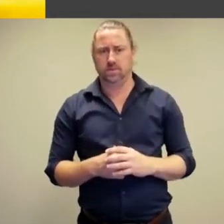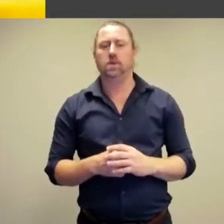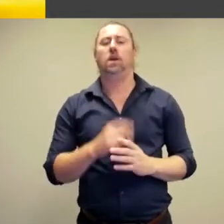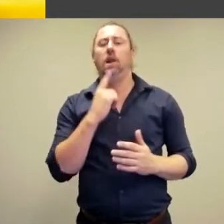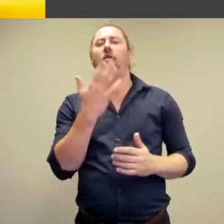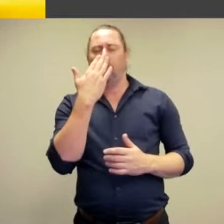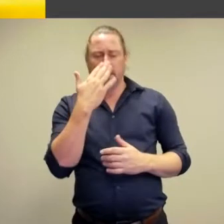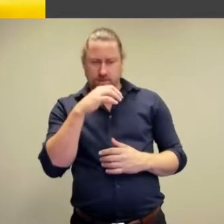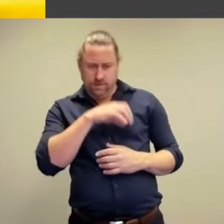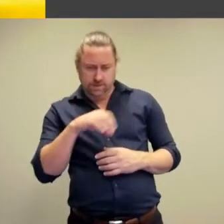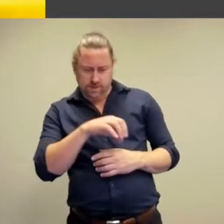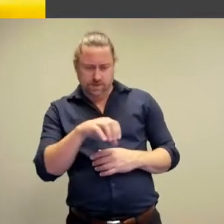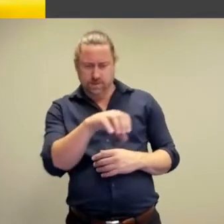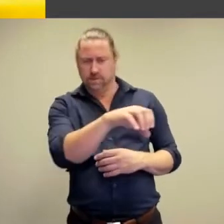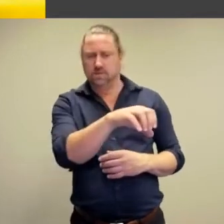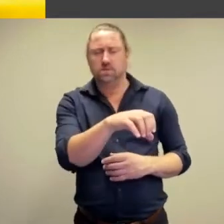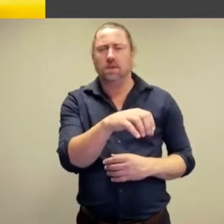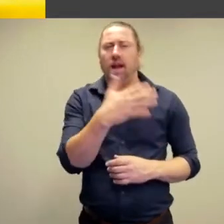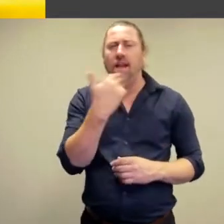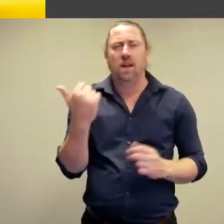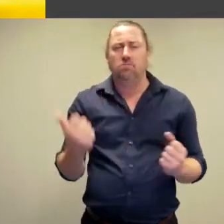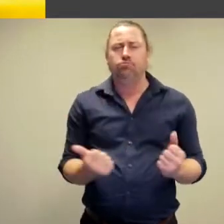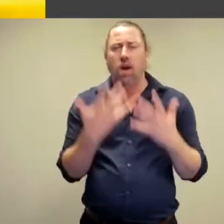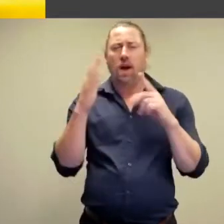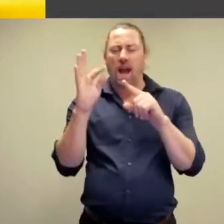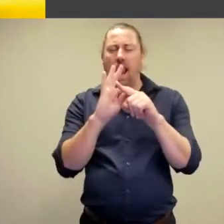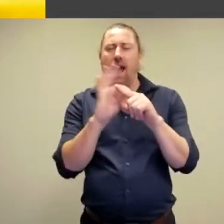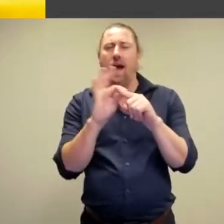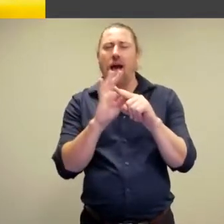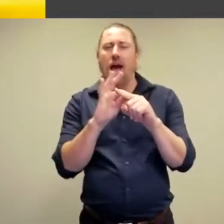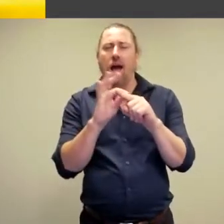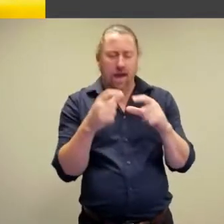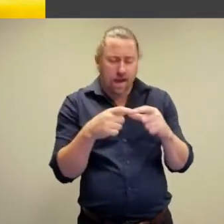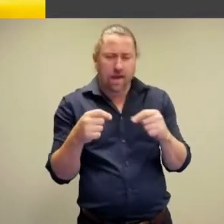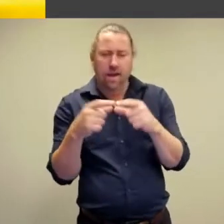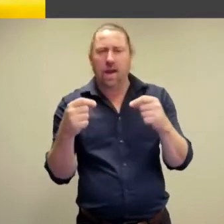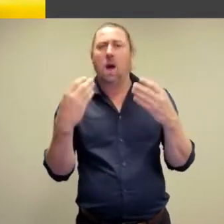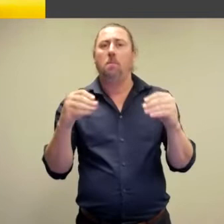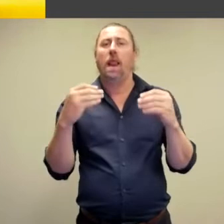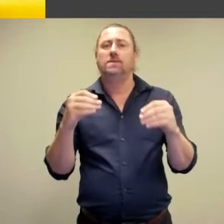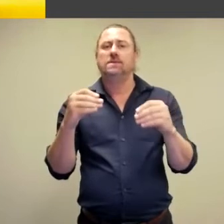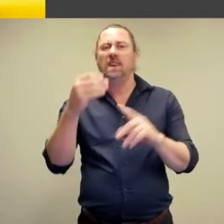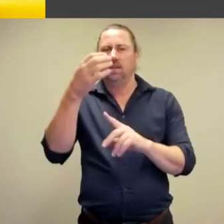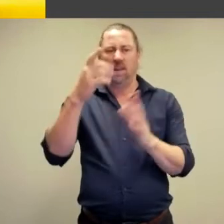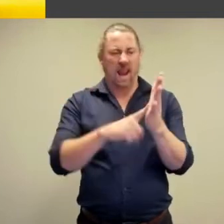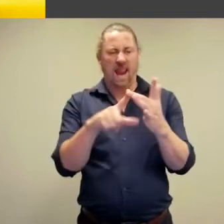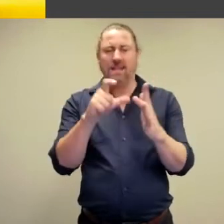see a scattering of brilliantly coloured and different sized